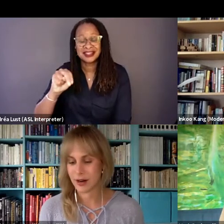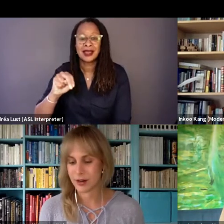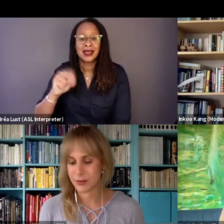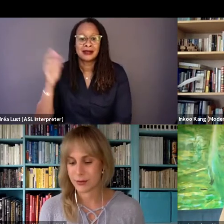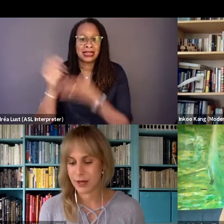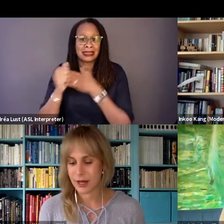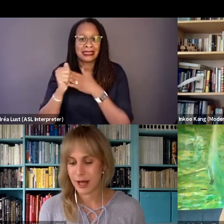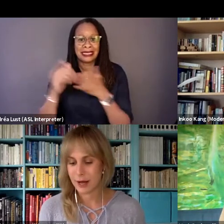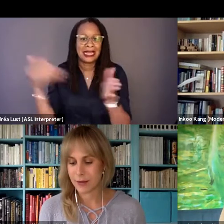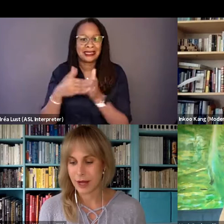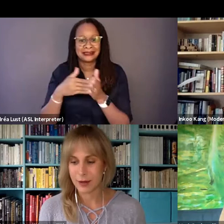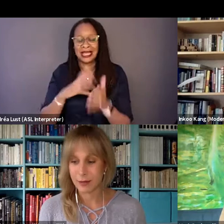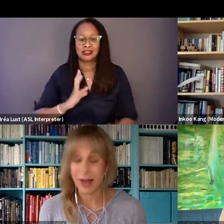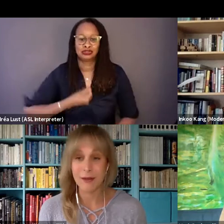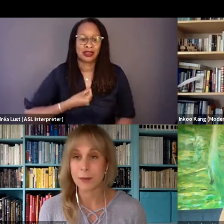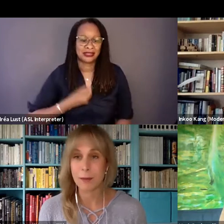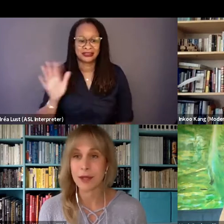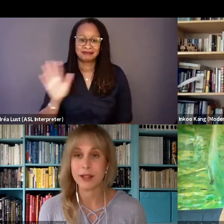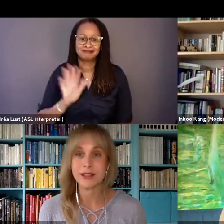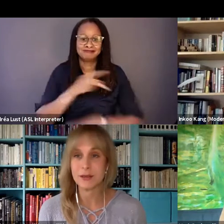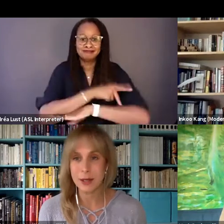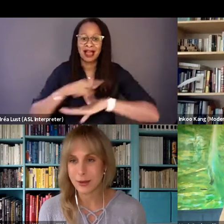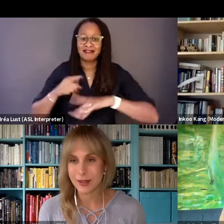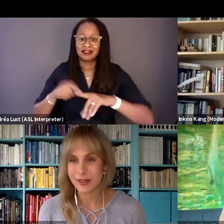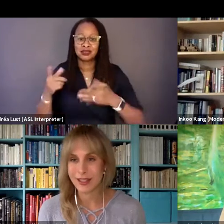kind of platform to millions of people